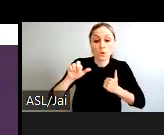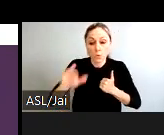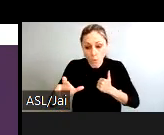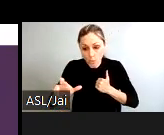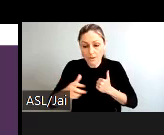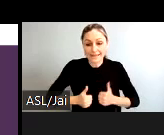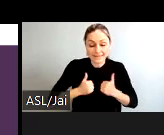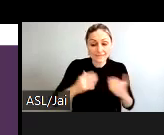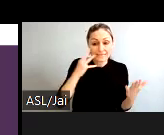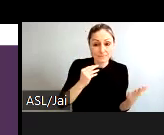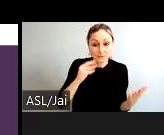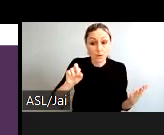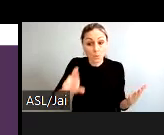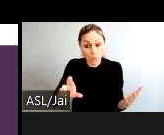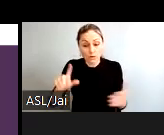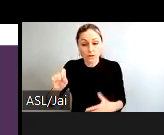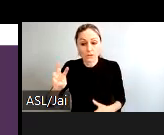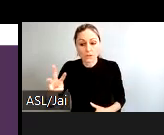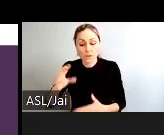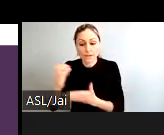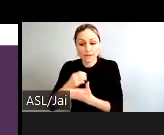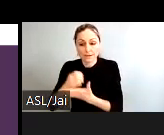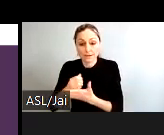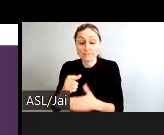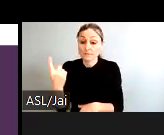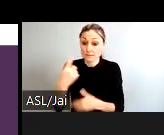I want to make sure that is clear. If someone is participated based on